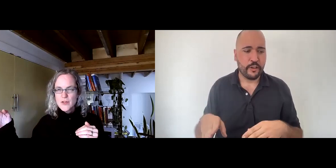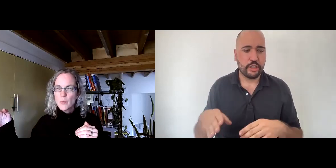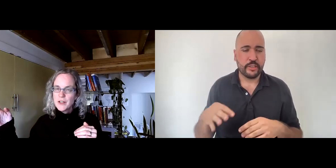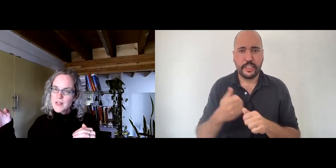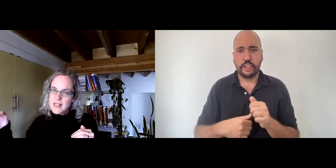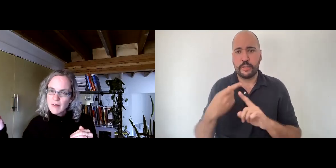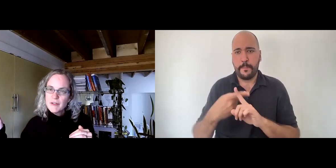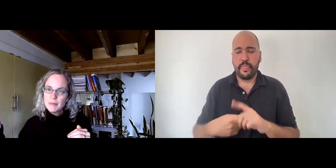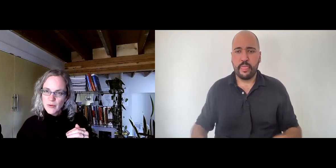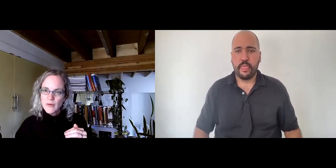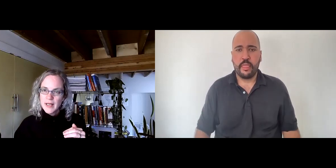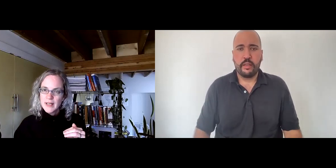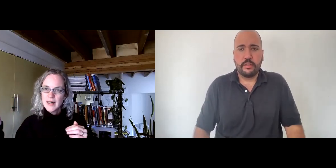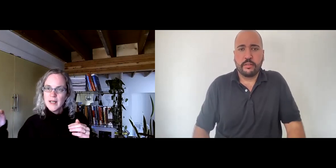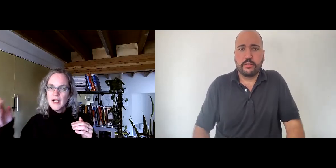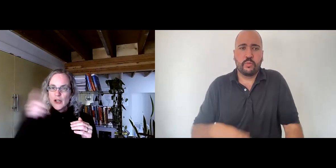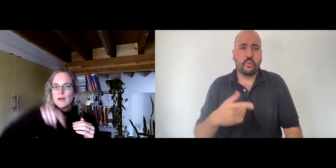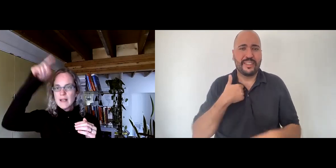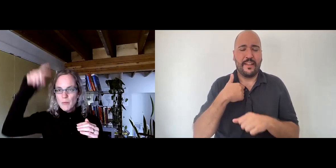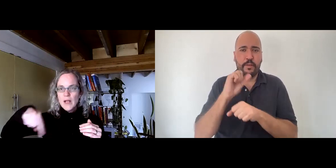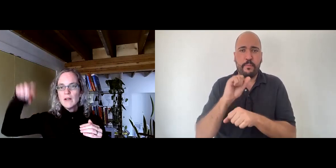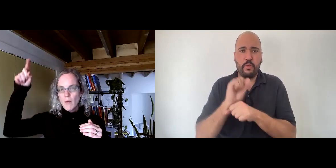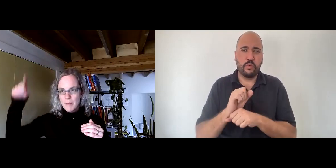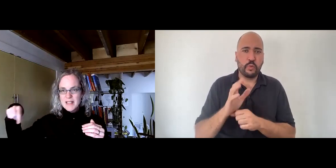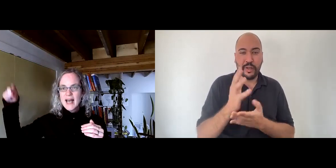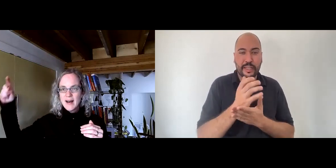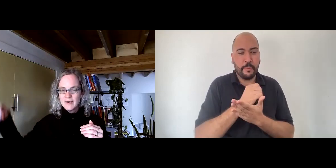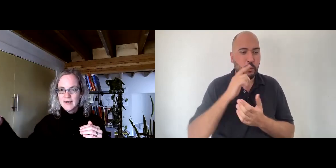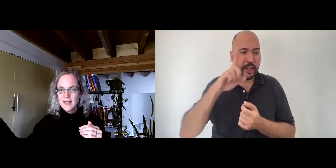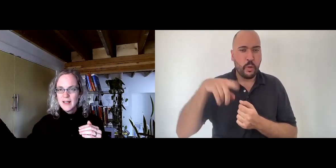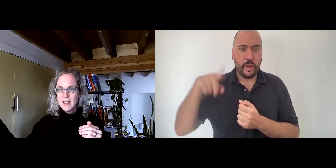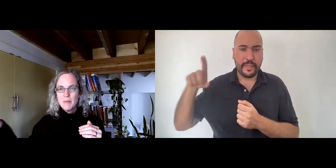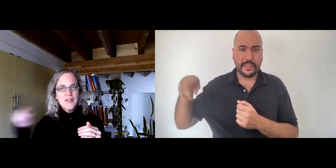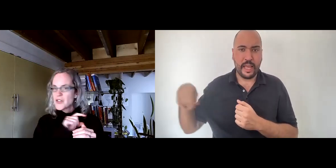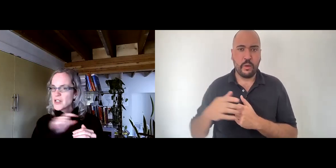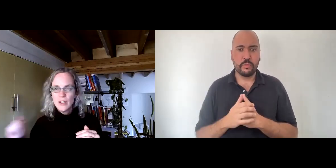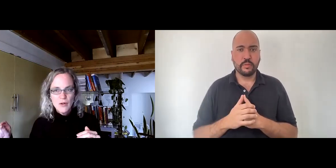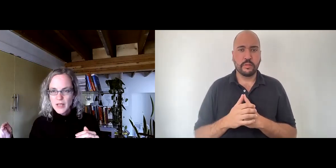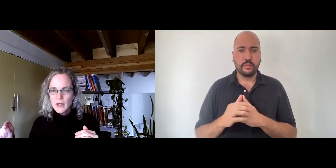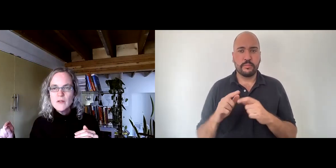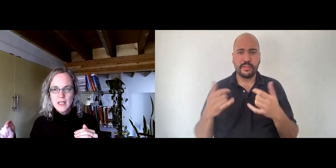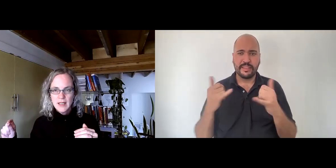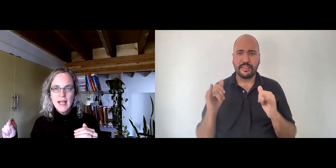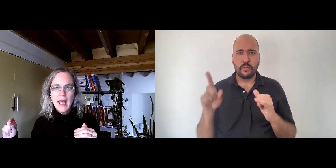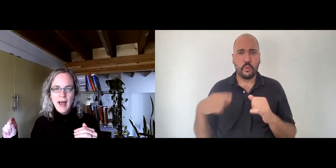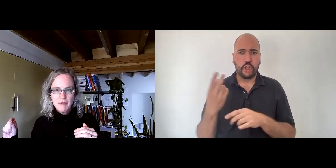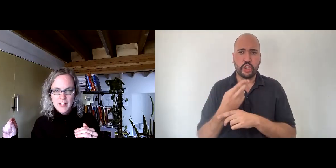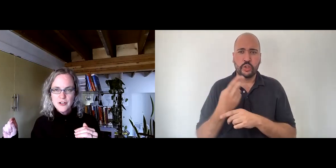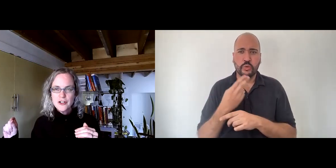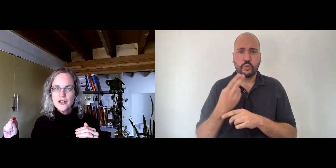So when you're self employed, your income will go up and down, but they're still only using the average.